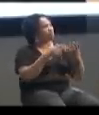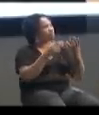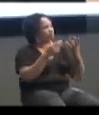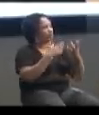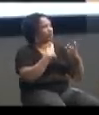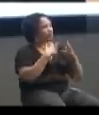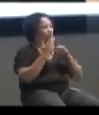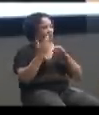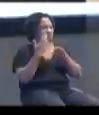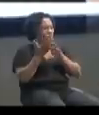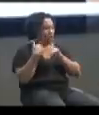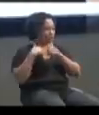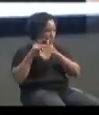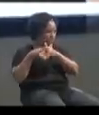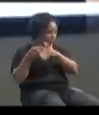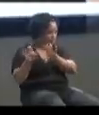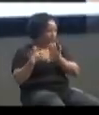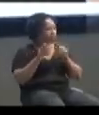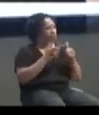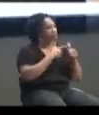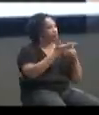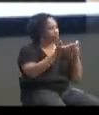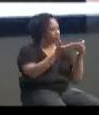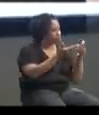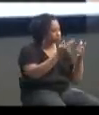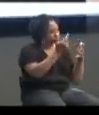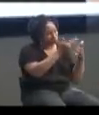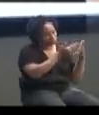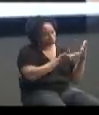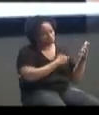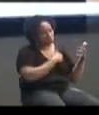BEFORE I GET INTO MY REMARKS, I WANTED TO JUST INTRODUCE MY GOOD